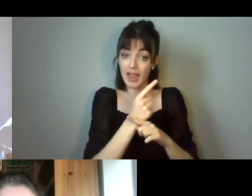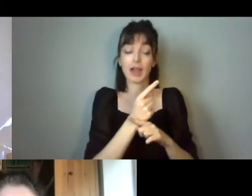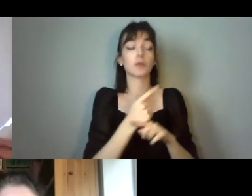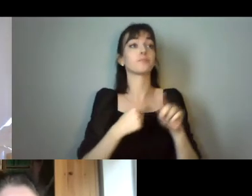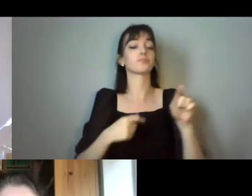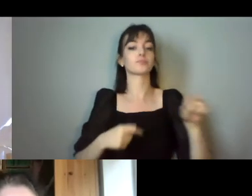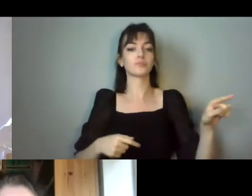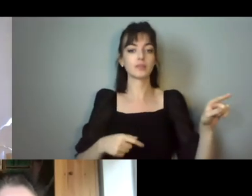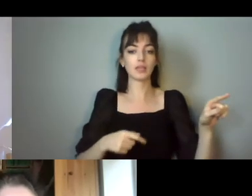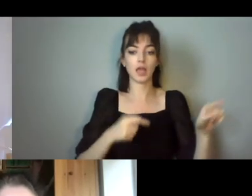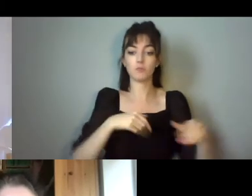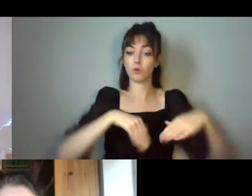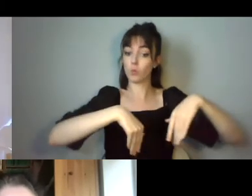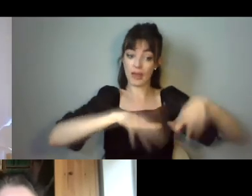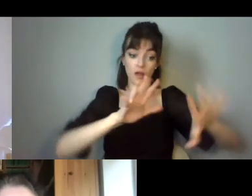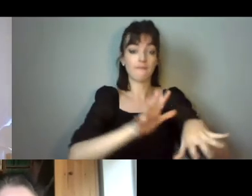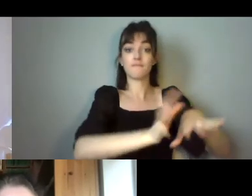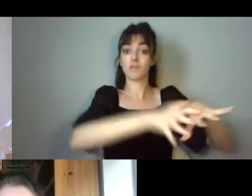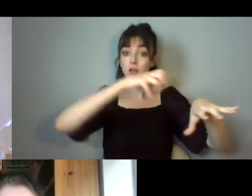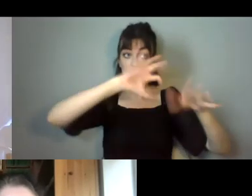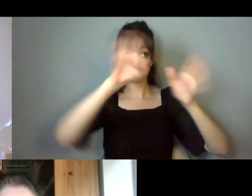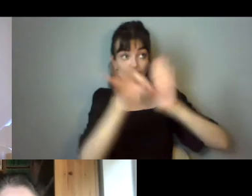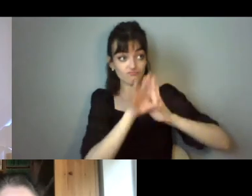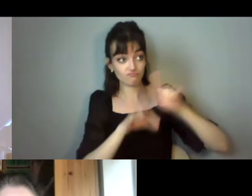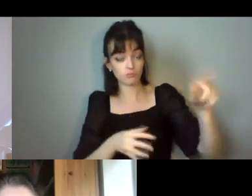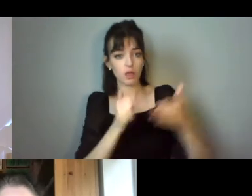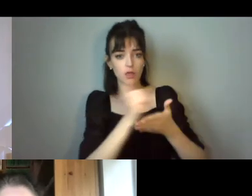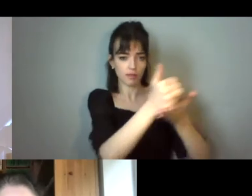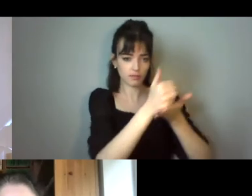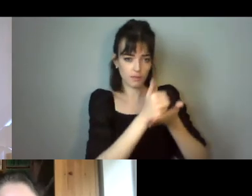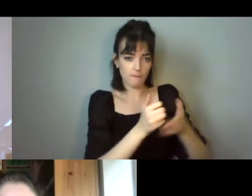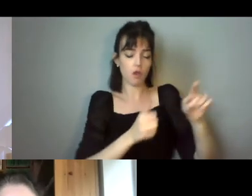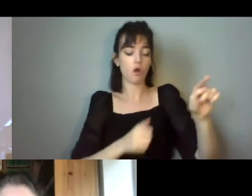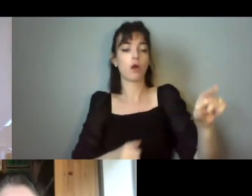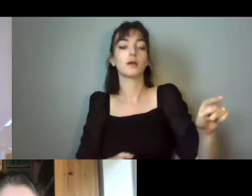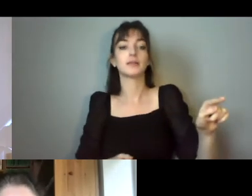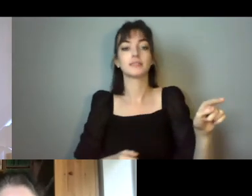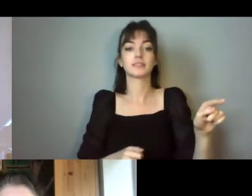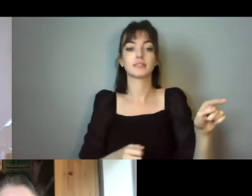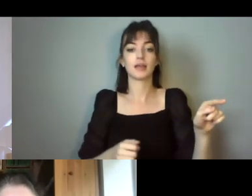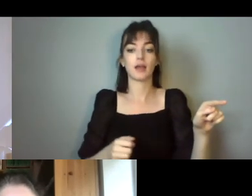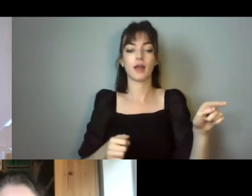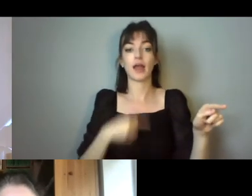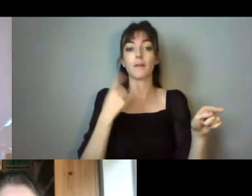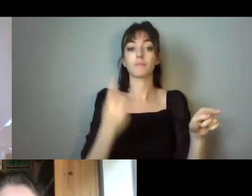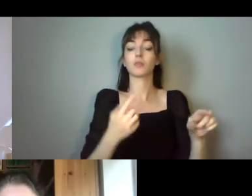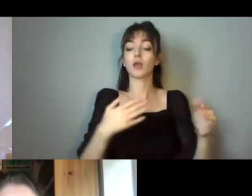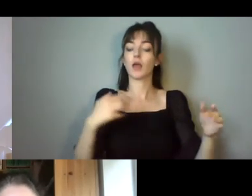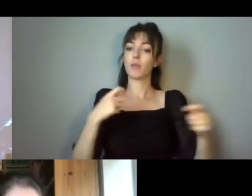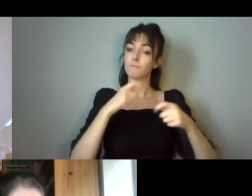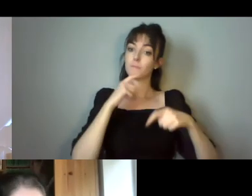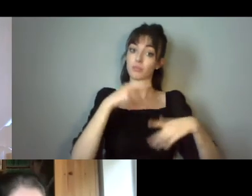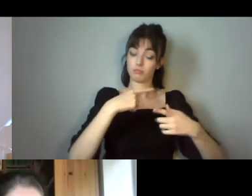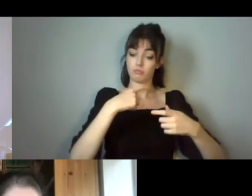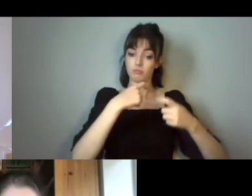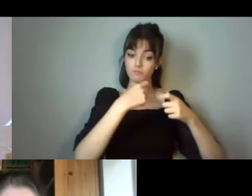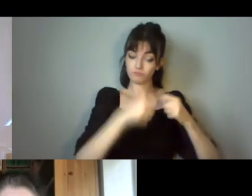to congress. It got archived. It didn't get imposed. Until they got political support